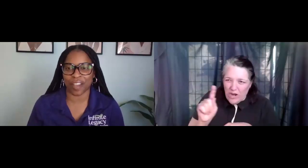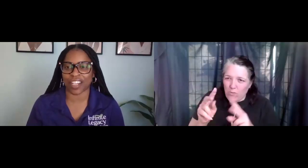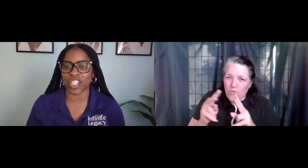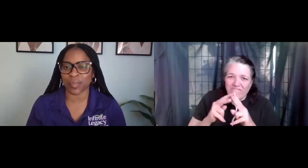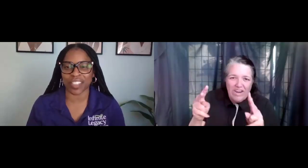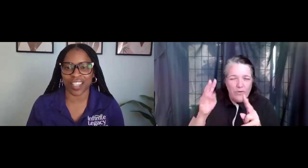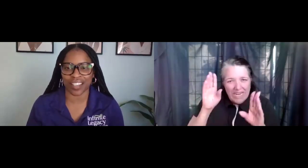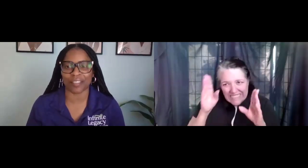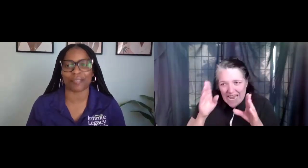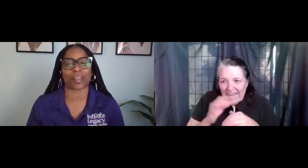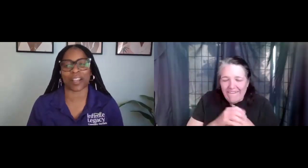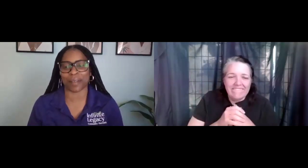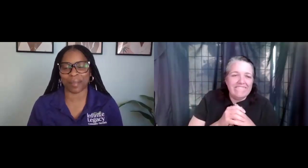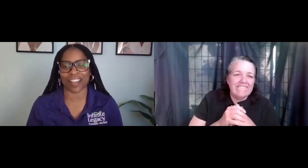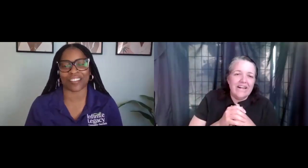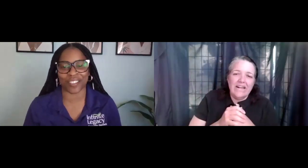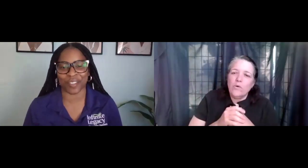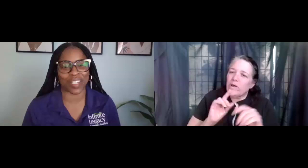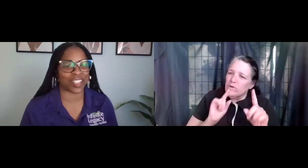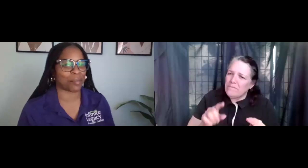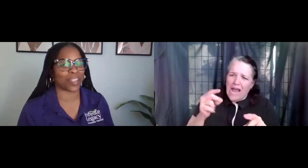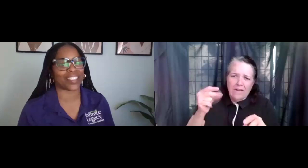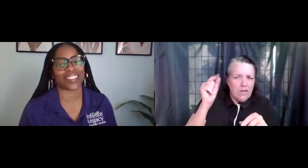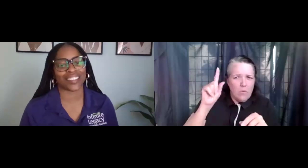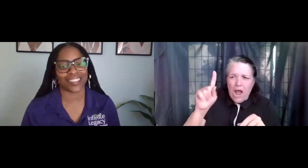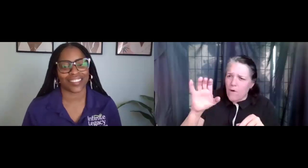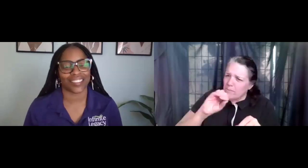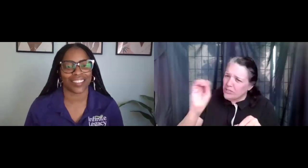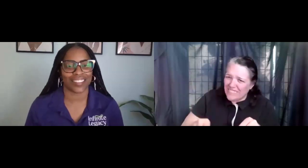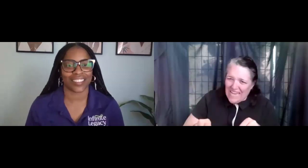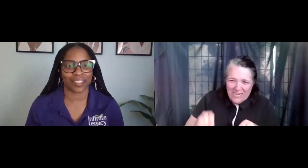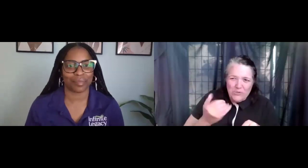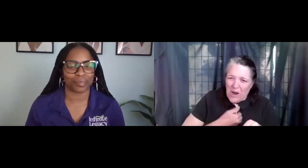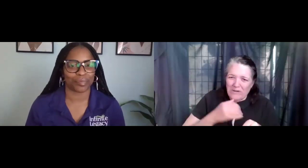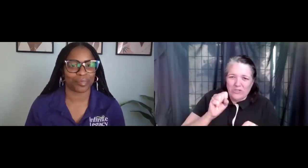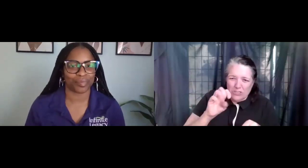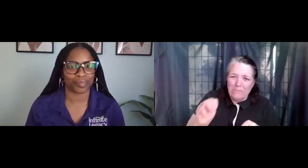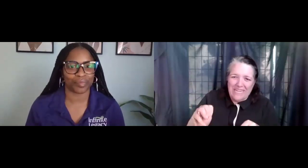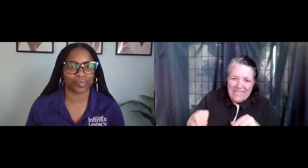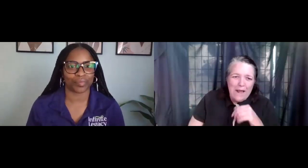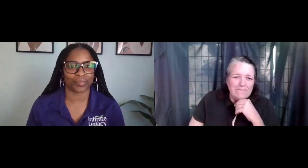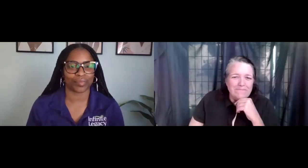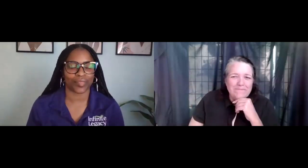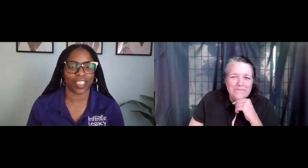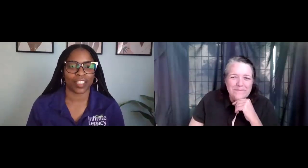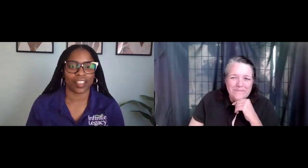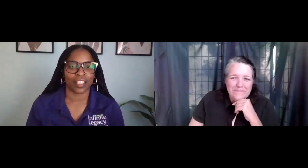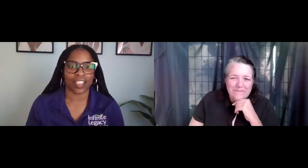We have 100% reply rate back on our social media campaigns.